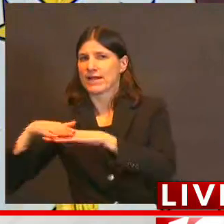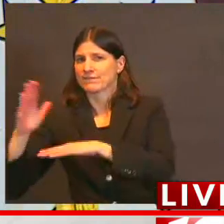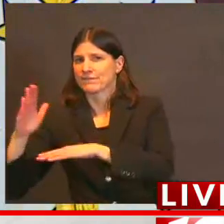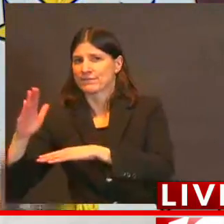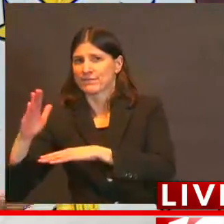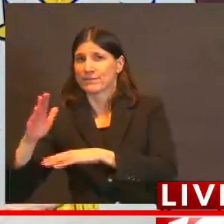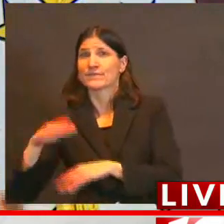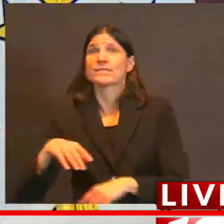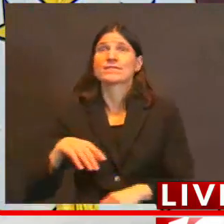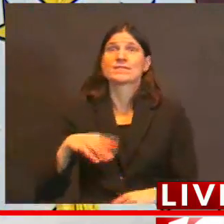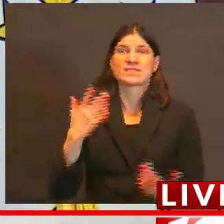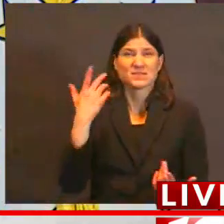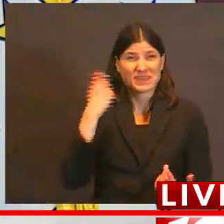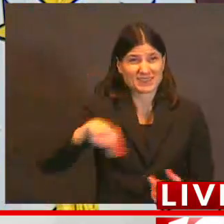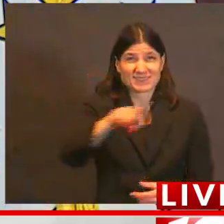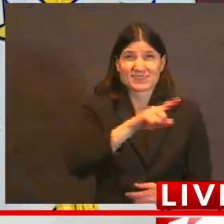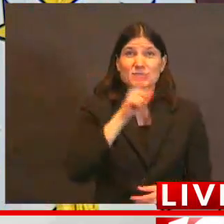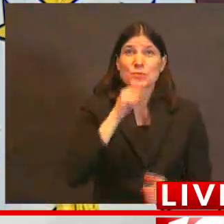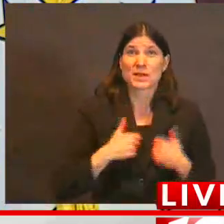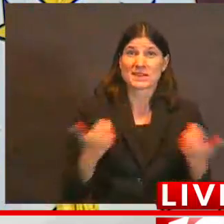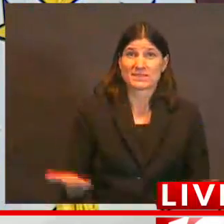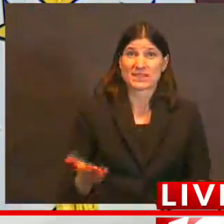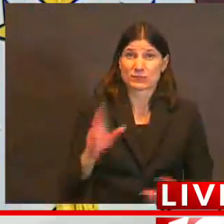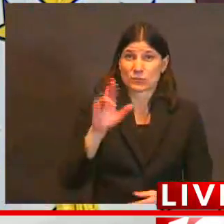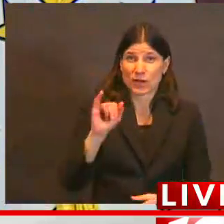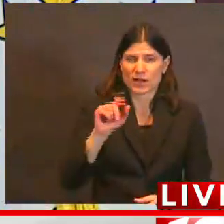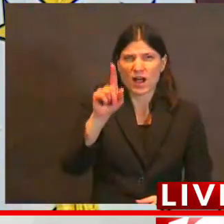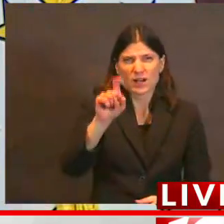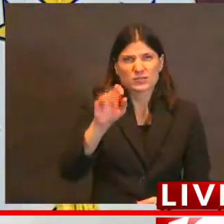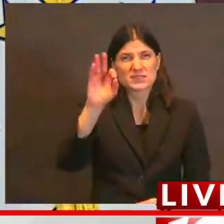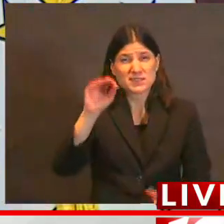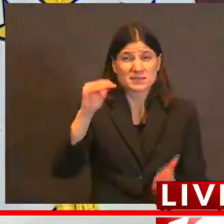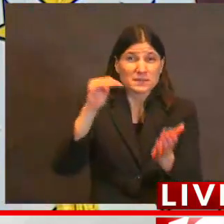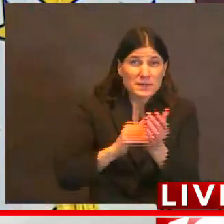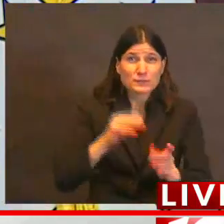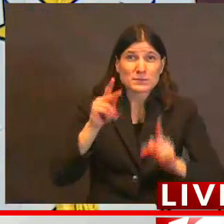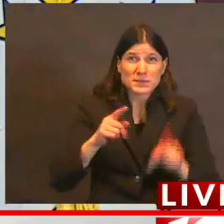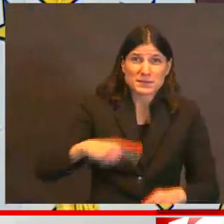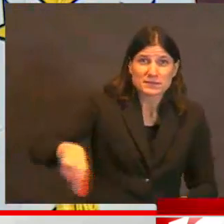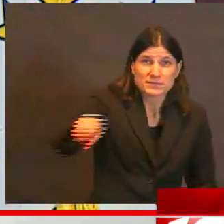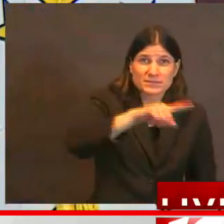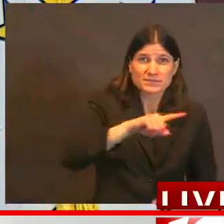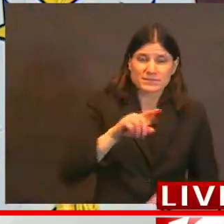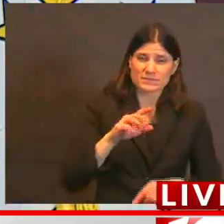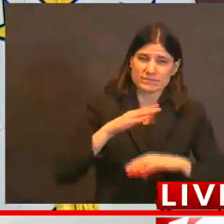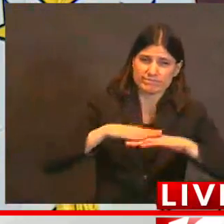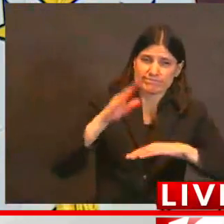WELCOME BEING ABLE EXTENDED 65 AND OLDER AND AS I SHARE THAT'S A 190,000 RHODE